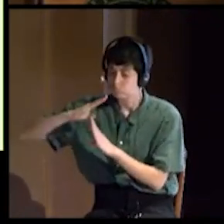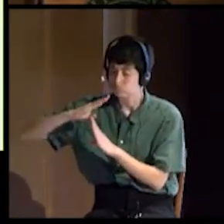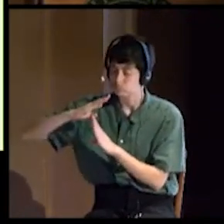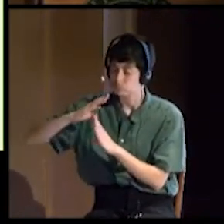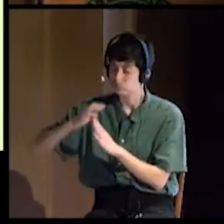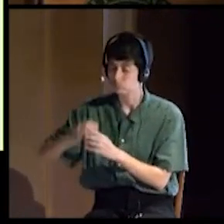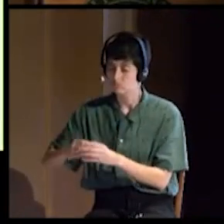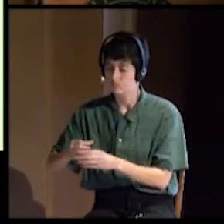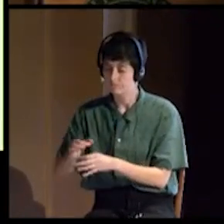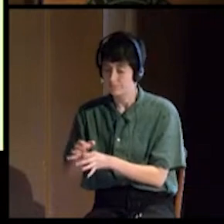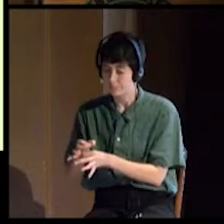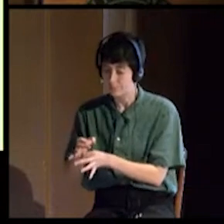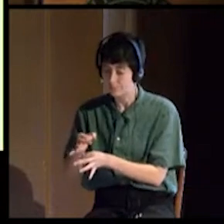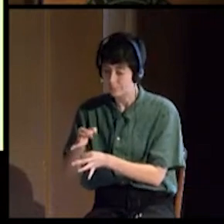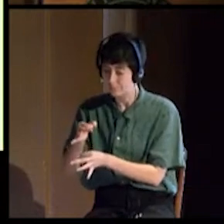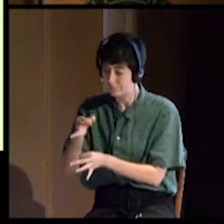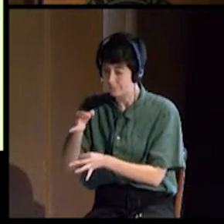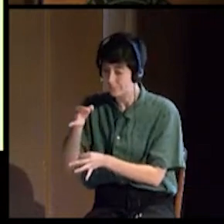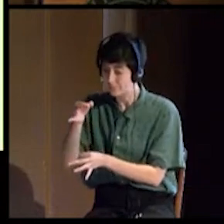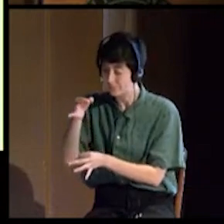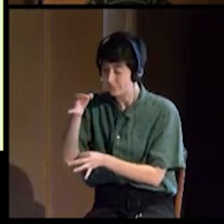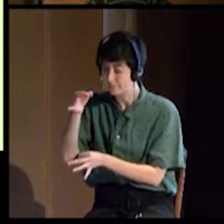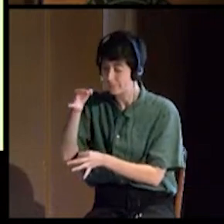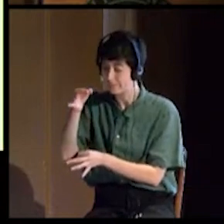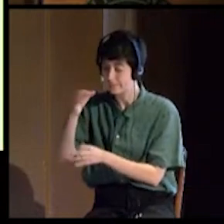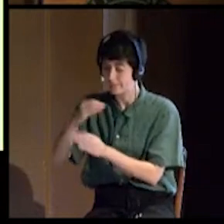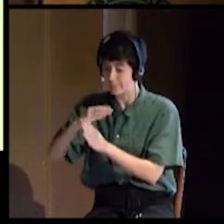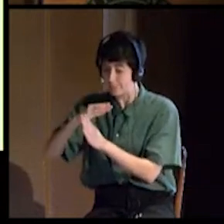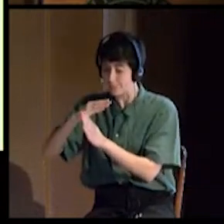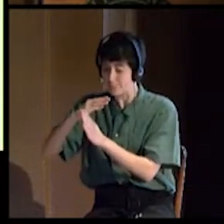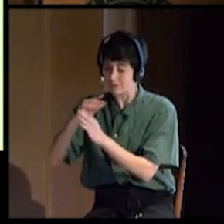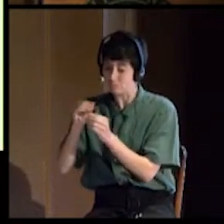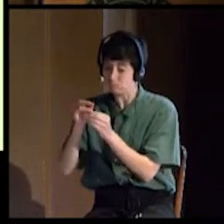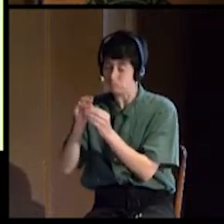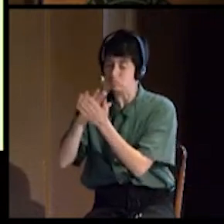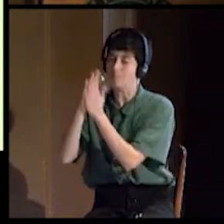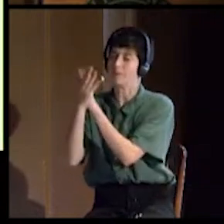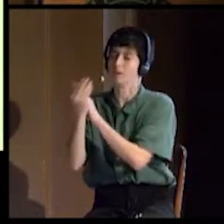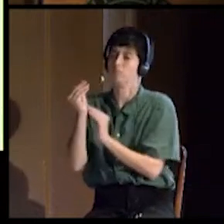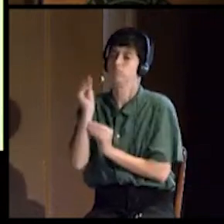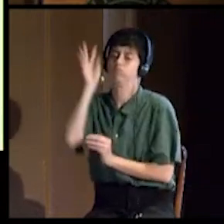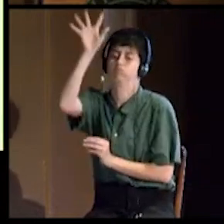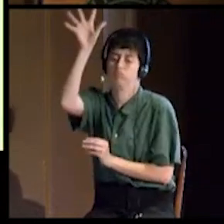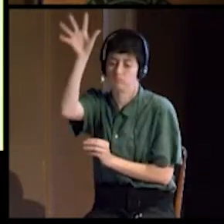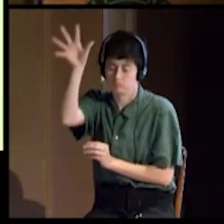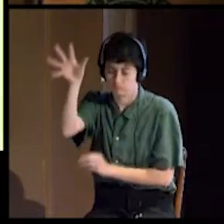And then this facilitates eruption. Now on the other hand, aplites, they might begin the same way,